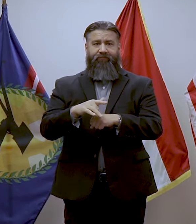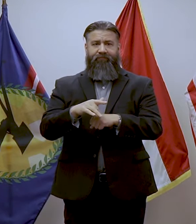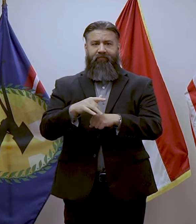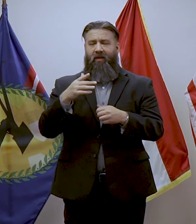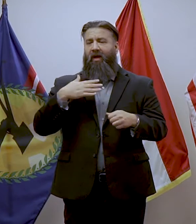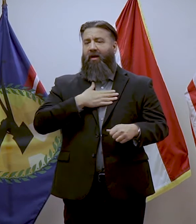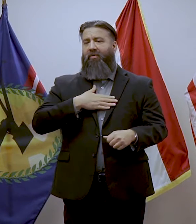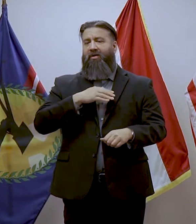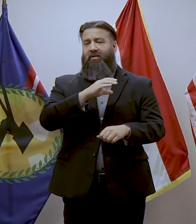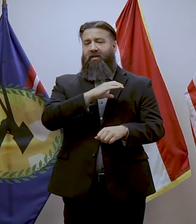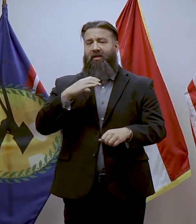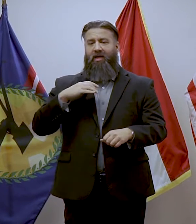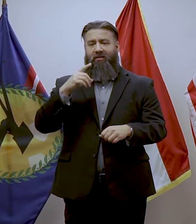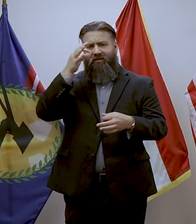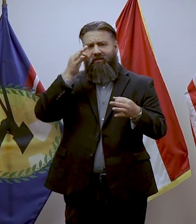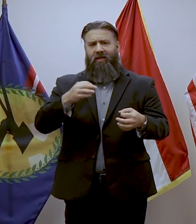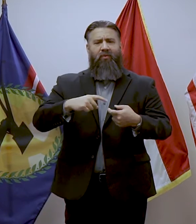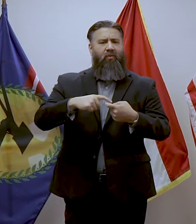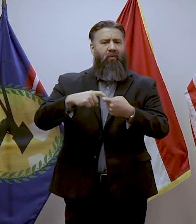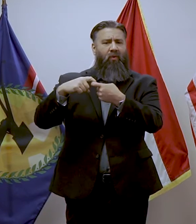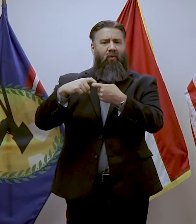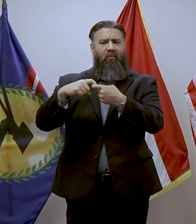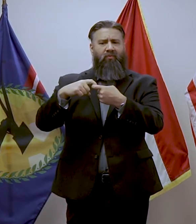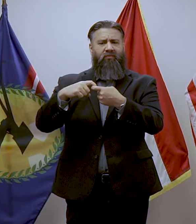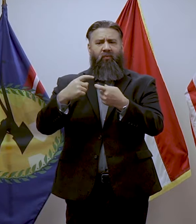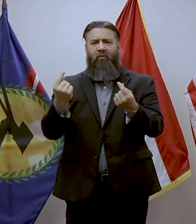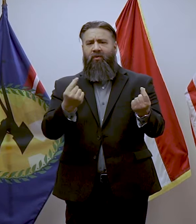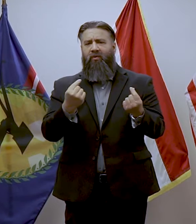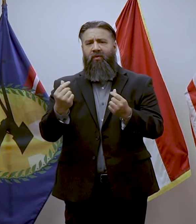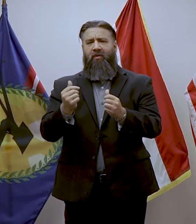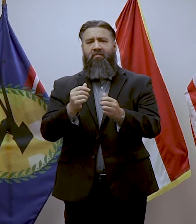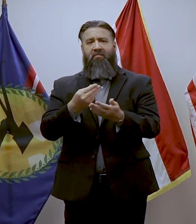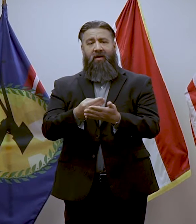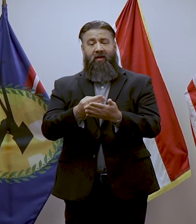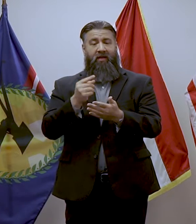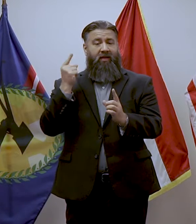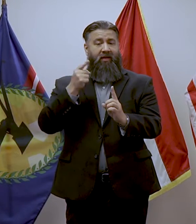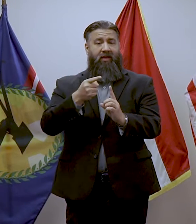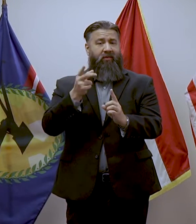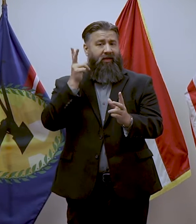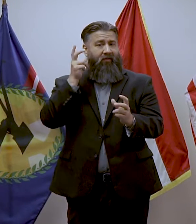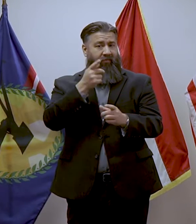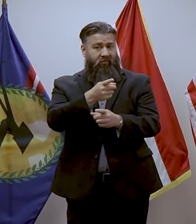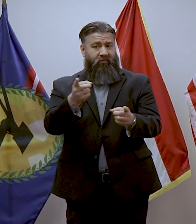with their proposals until they had heard from the community. This is a rare opportunity to meet the long